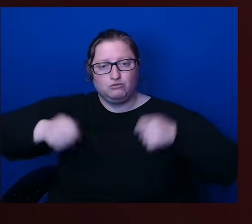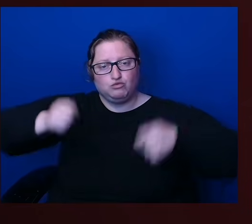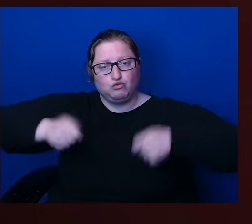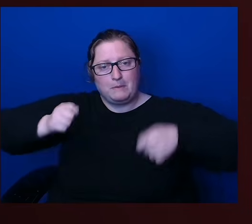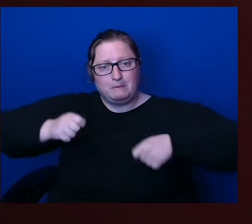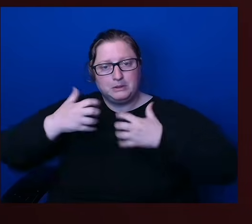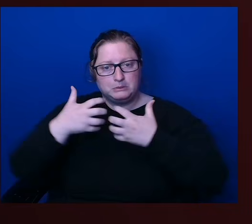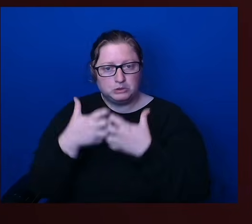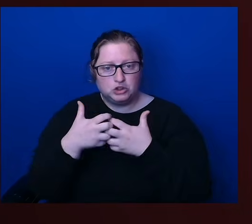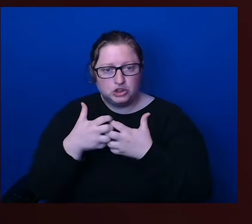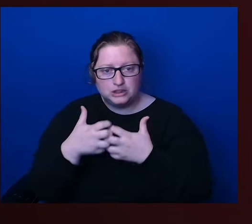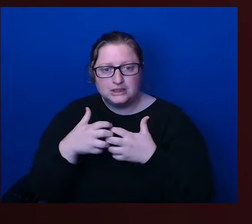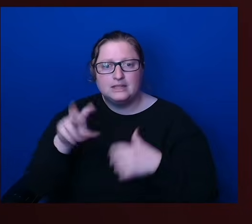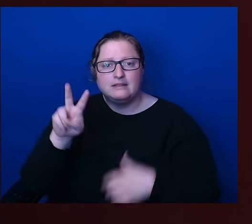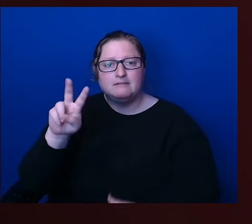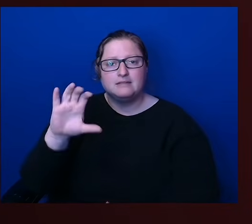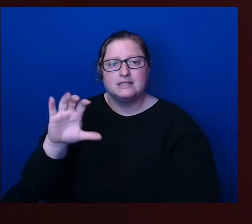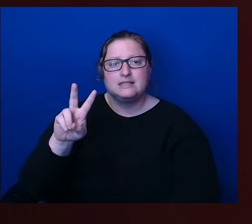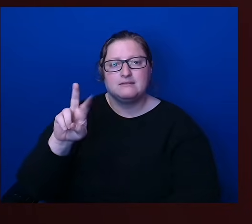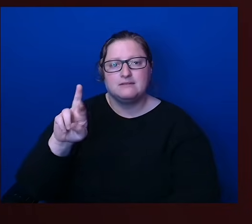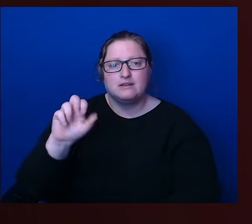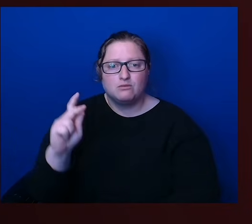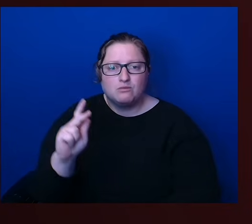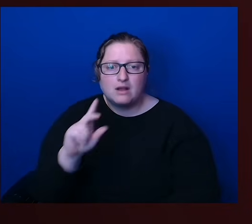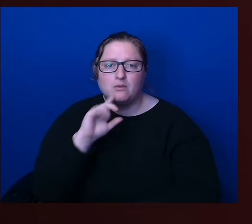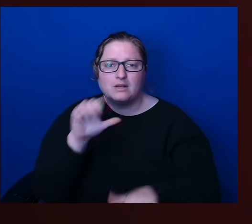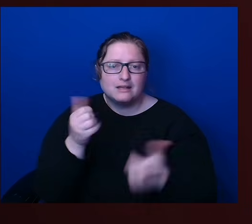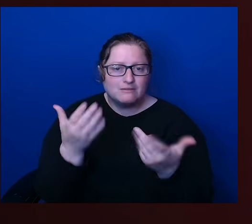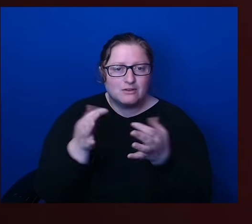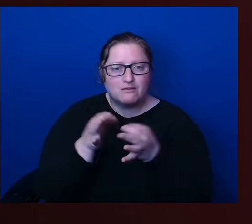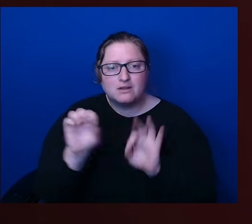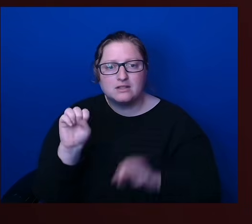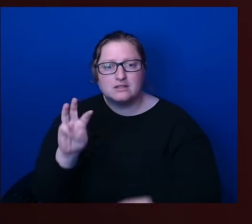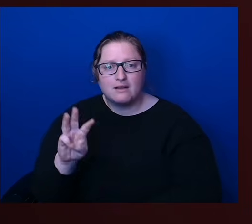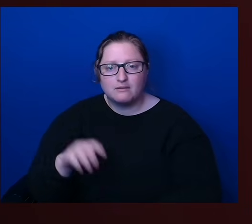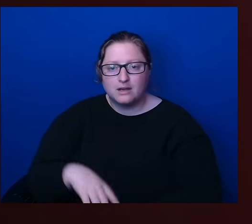They give you a free piece of software, you don't have to spend -- oh, shoot.